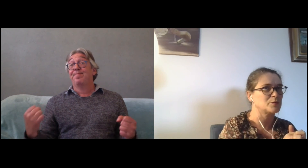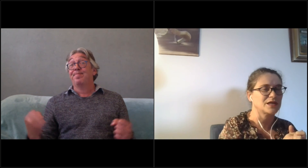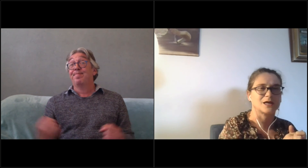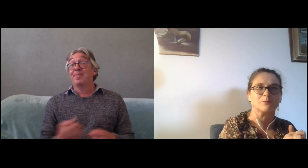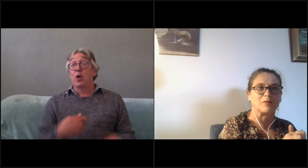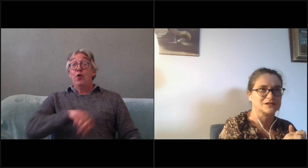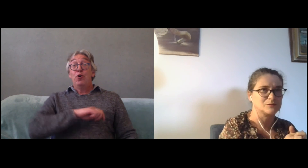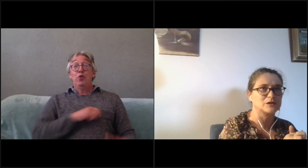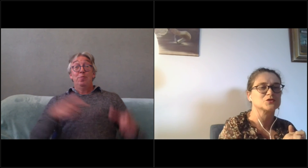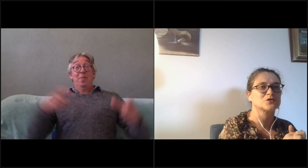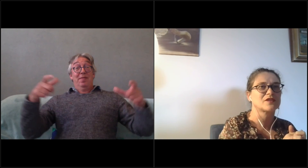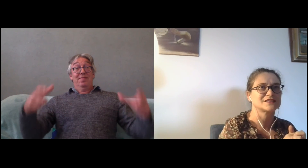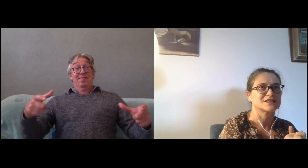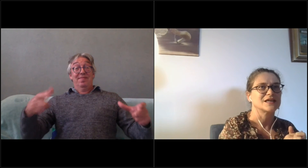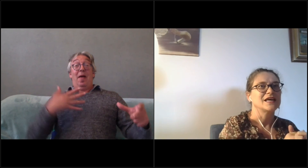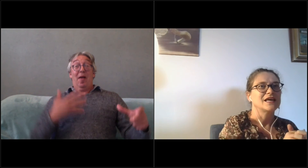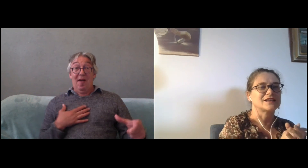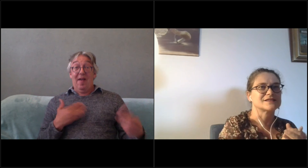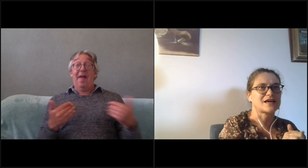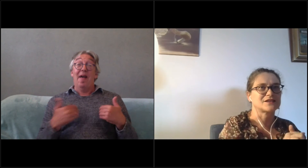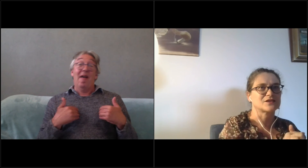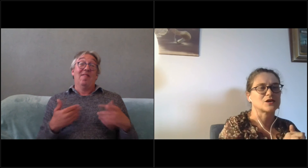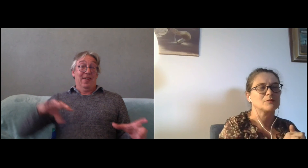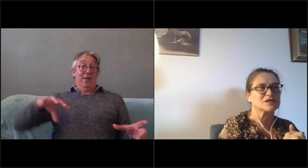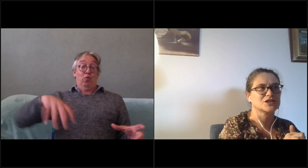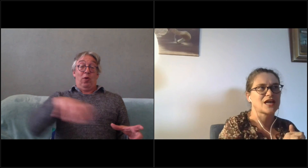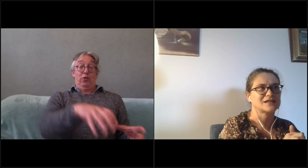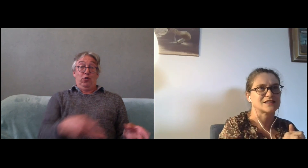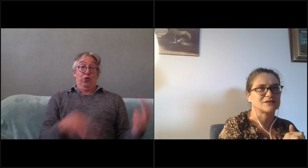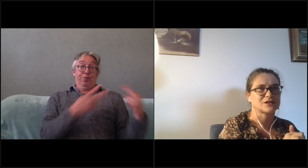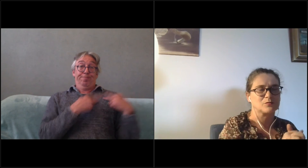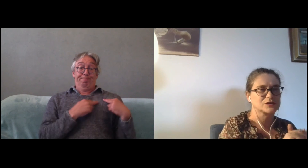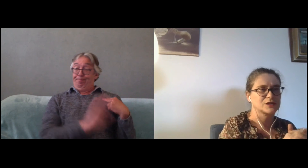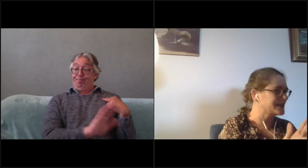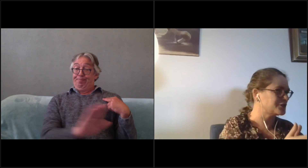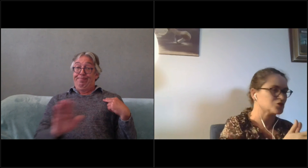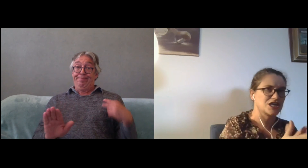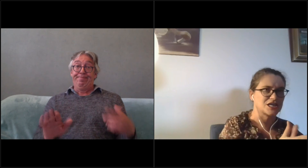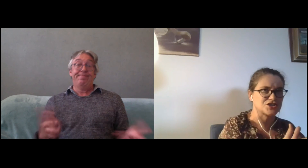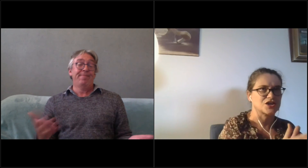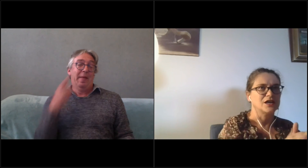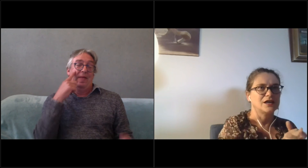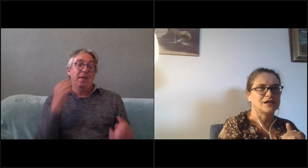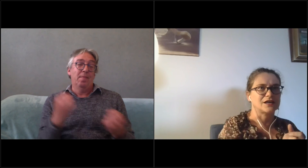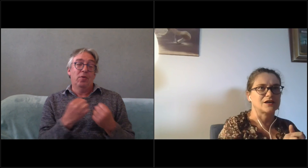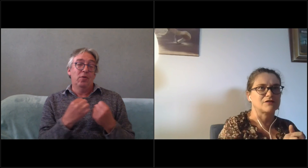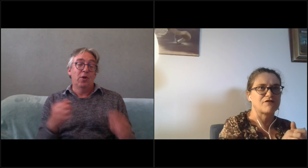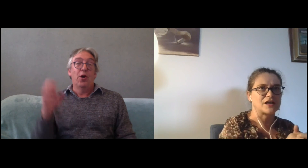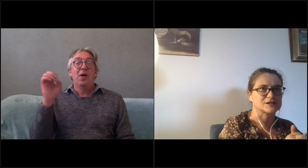it'd be impossible to do that. Is that the Commission has given the possibility to change funds